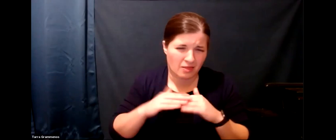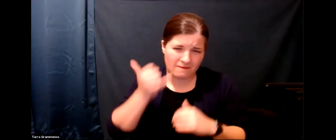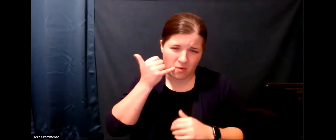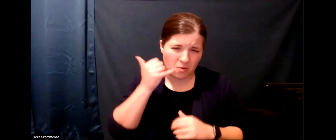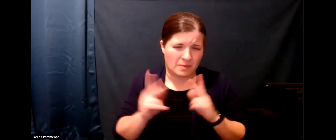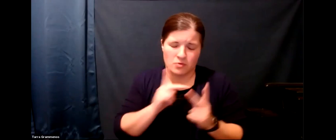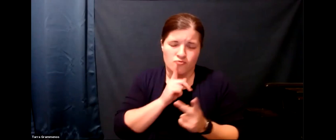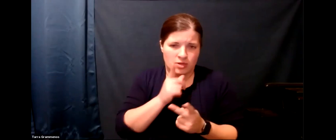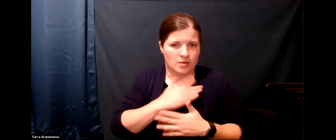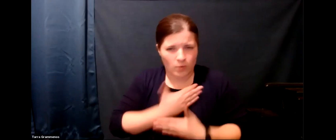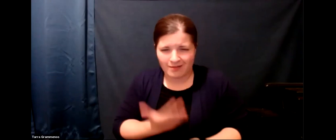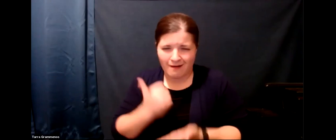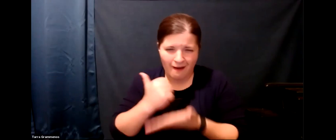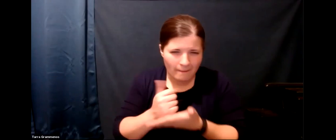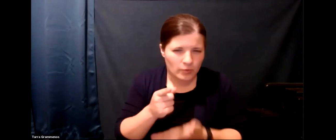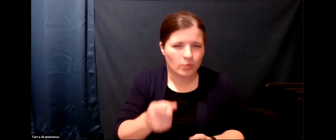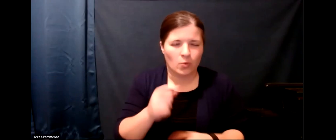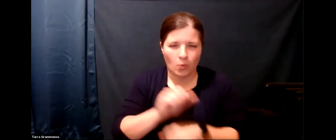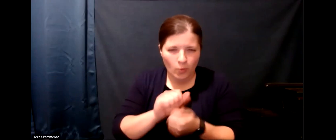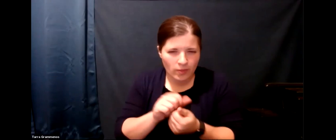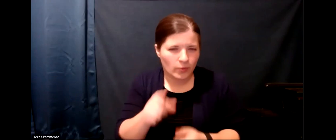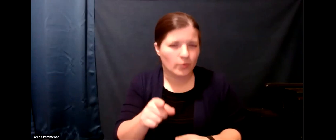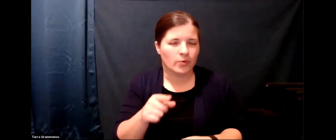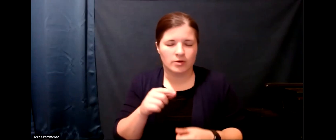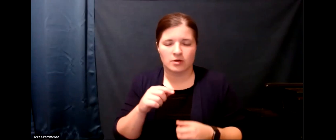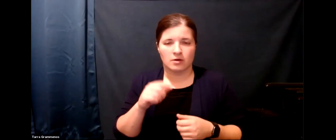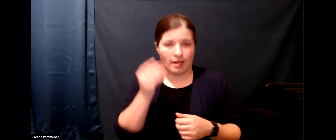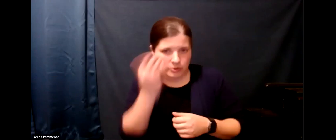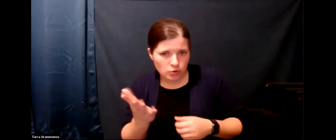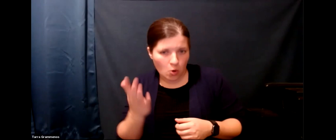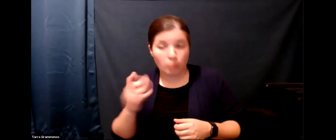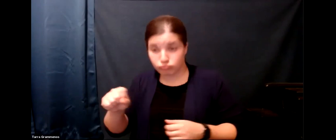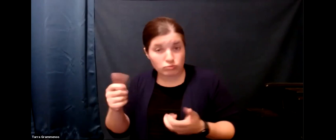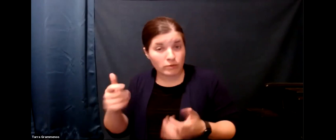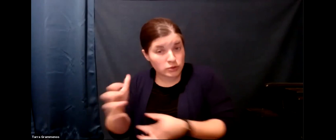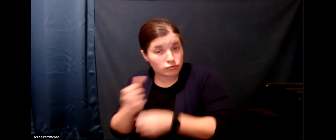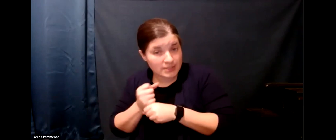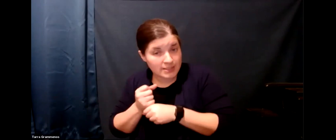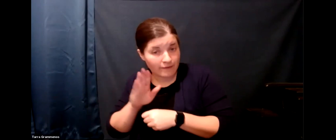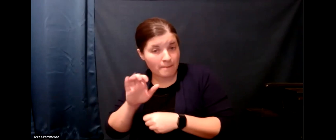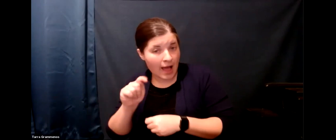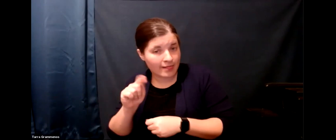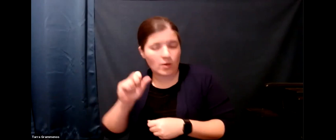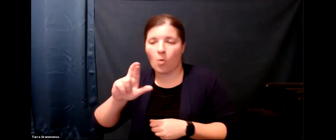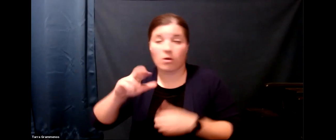willing to tell you the status of your ballot, if you have questions, and you're not able to find the